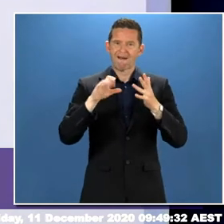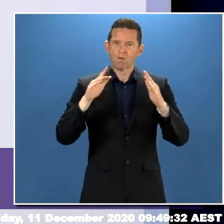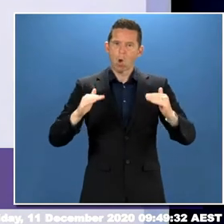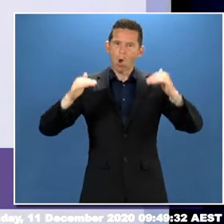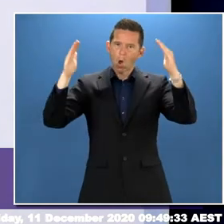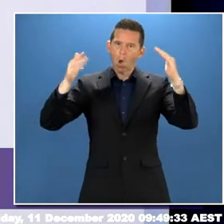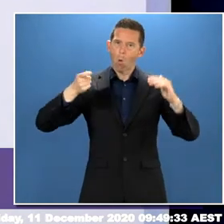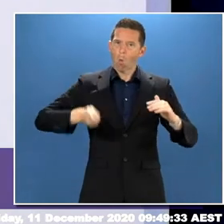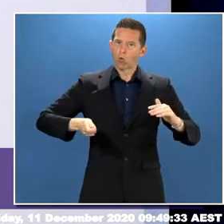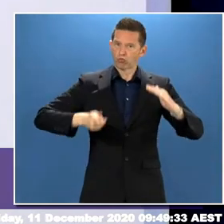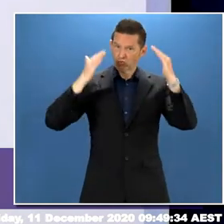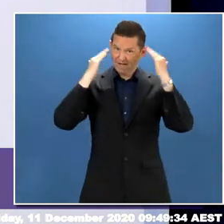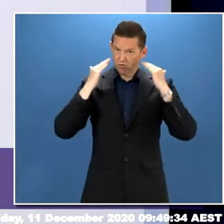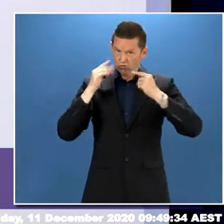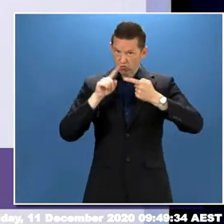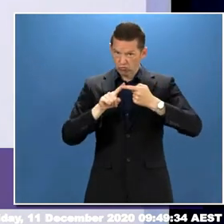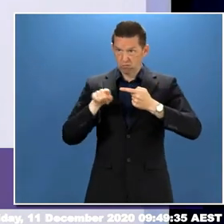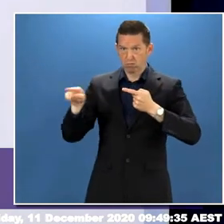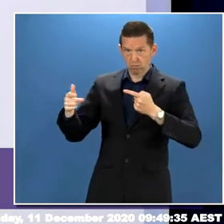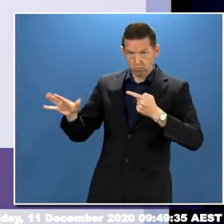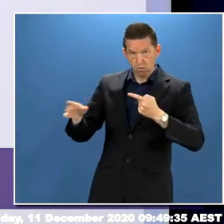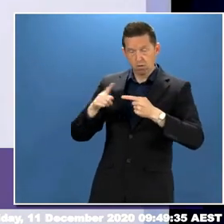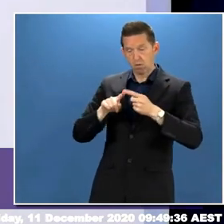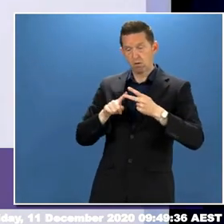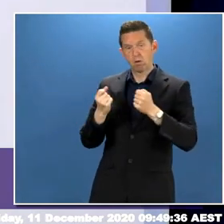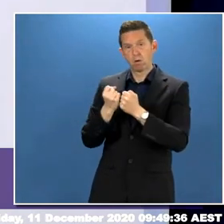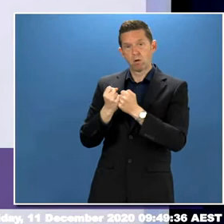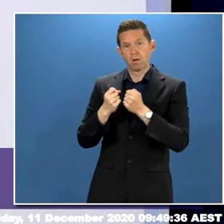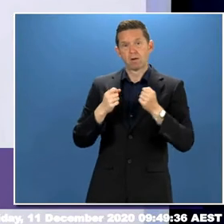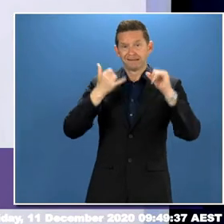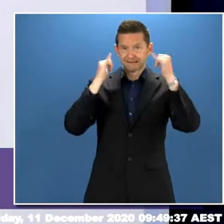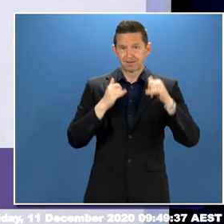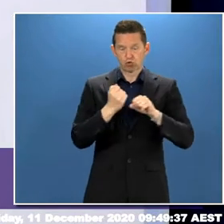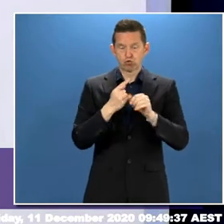you've also worked assisting the Solicitor-General for the Commonwealth.